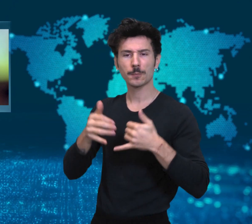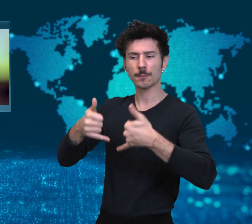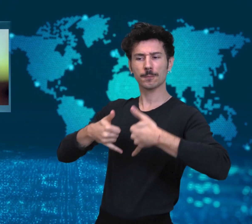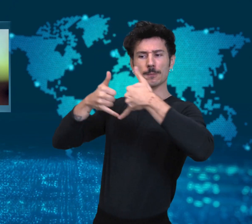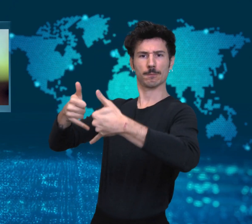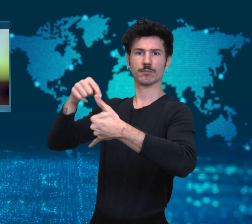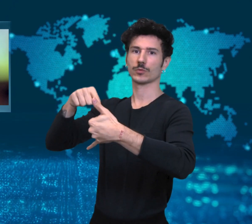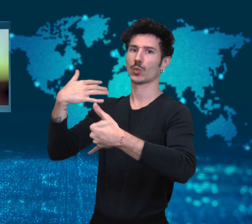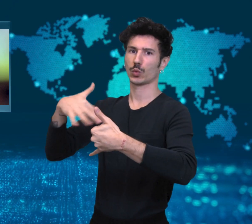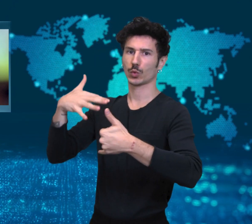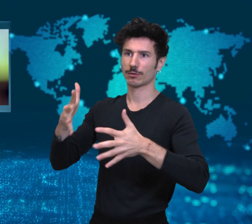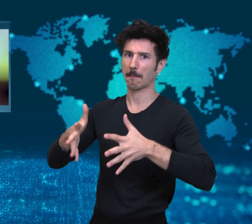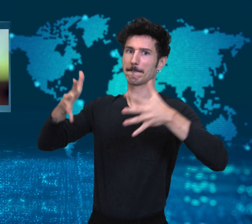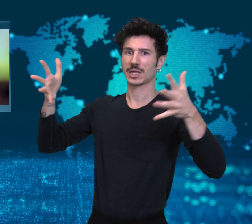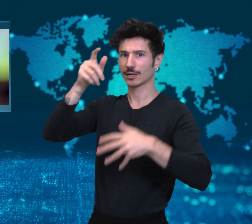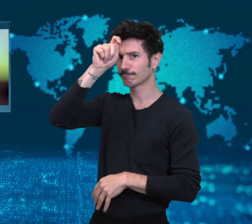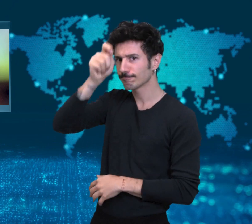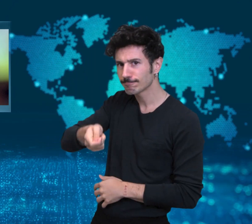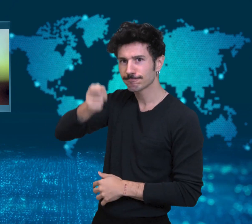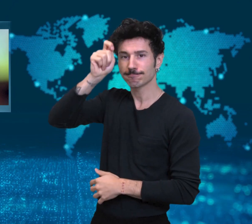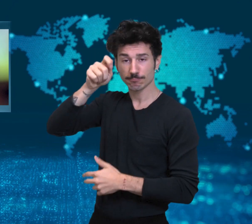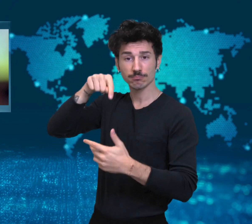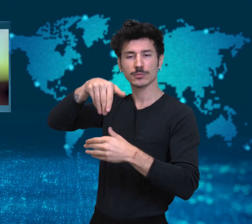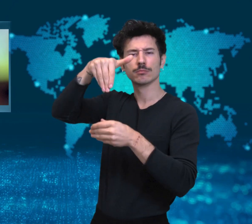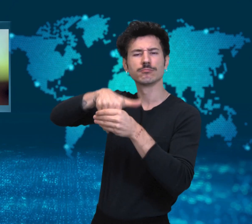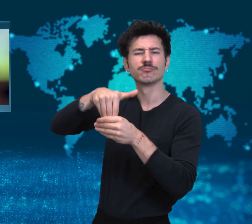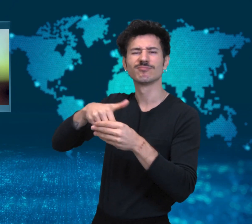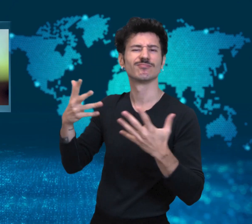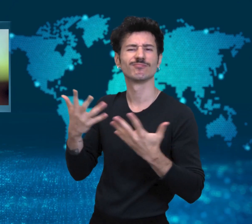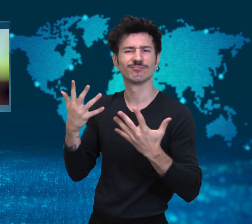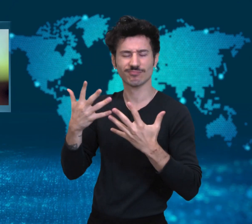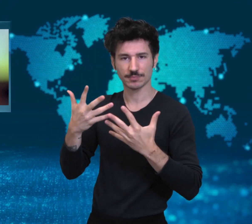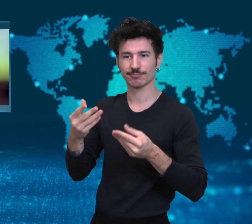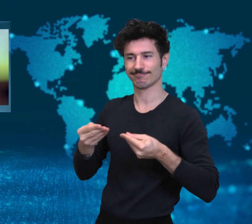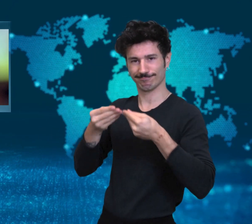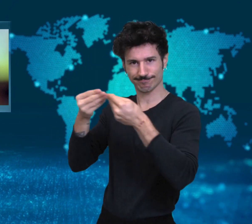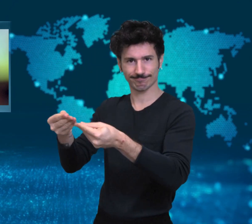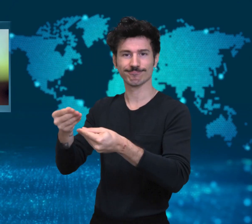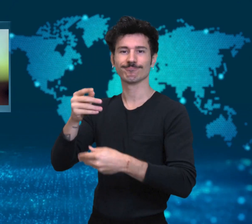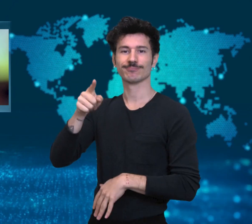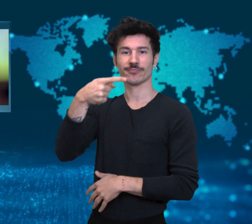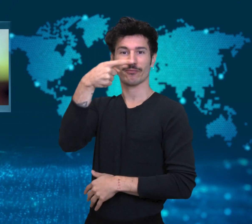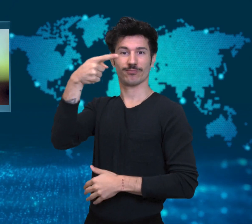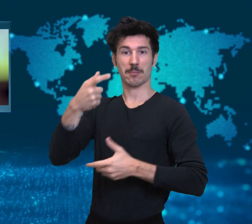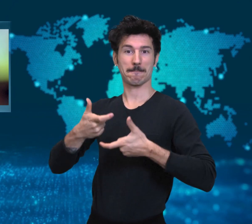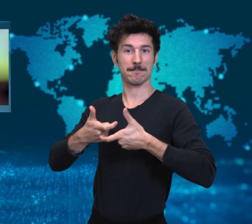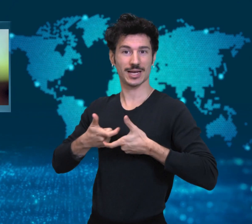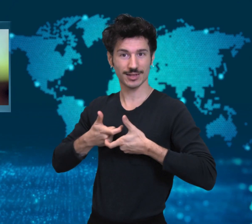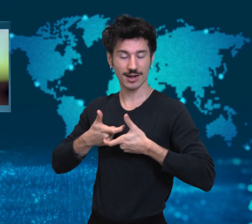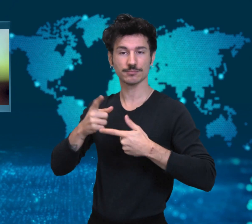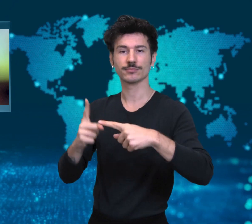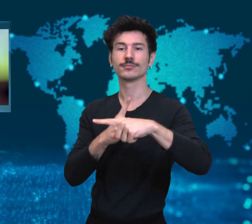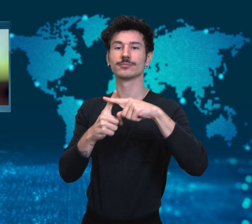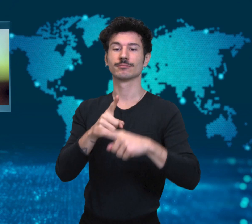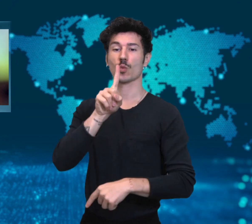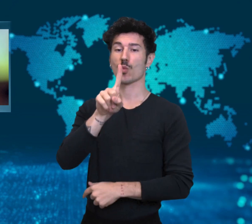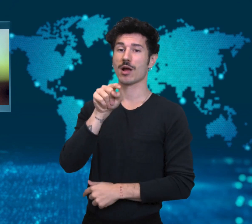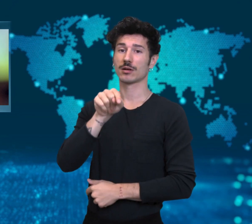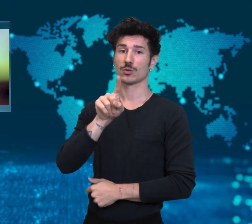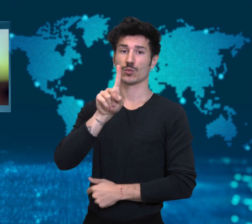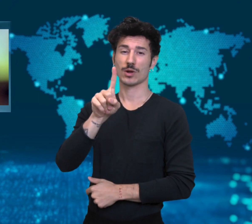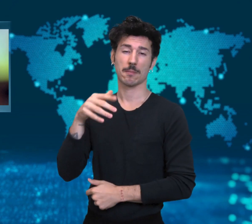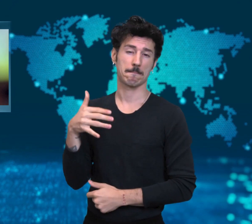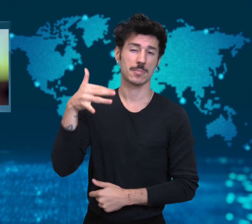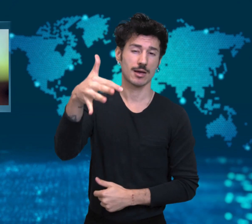It is a great honor that includes a gold medal and over $1.1 million USD.